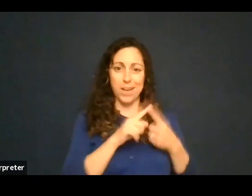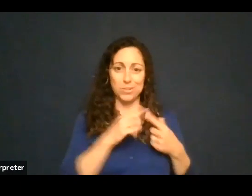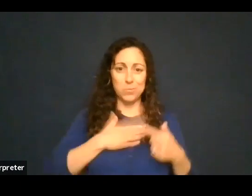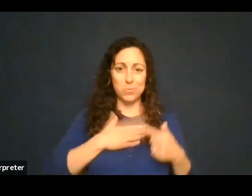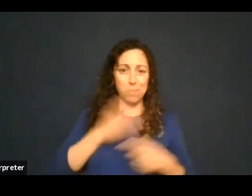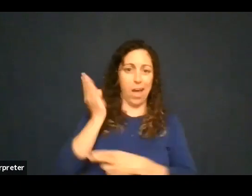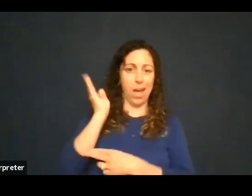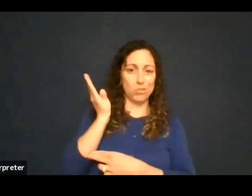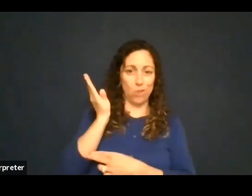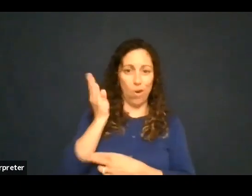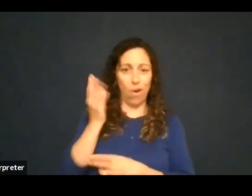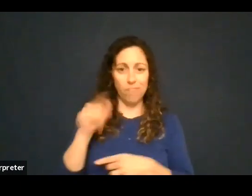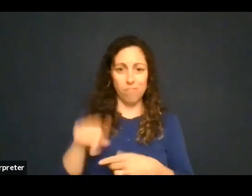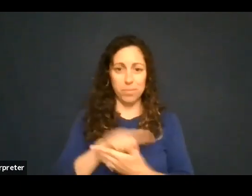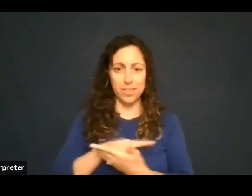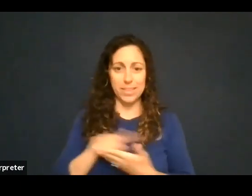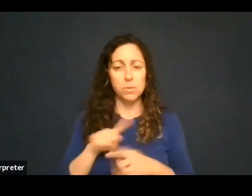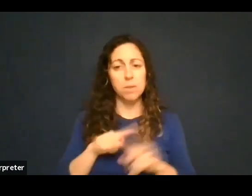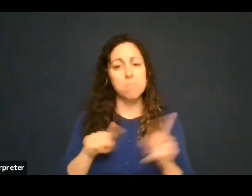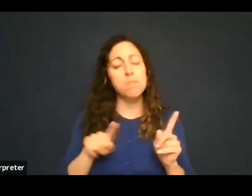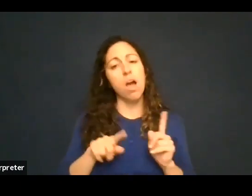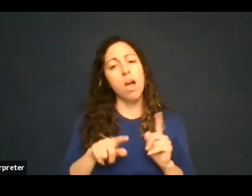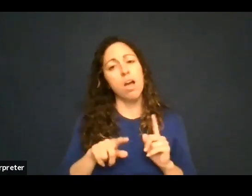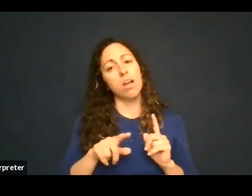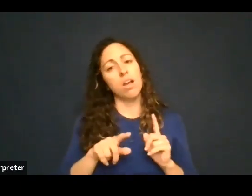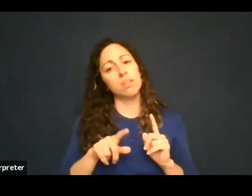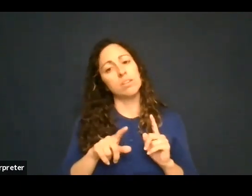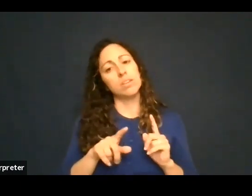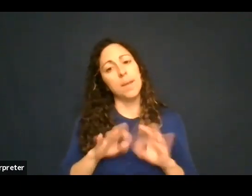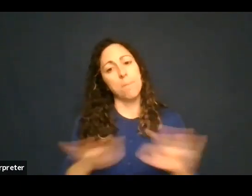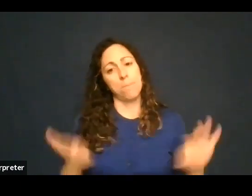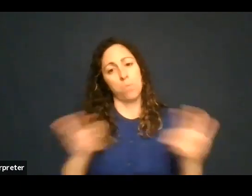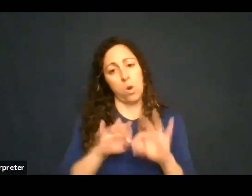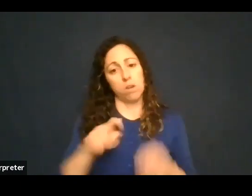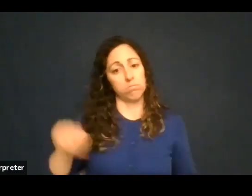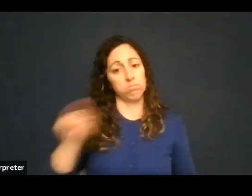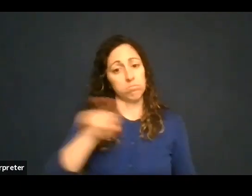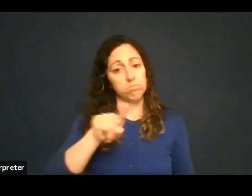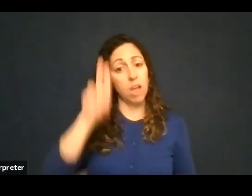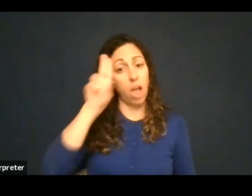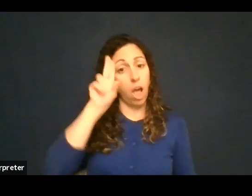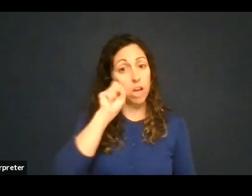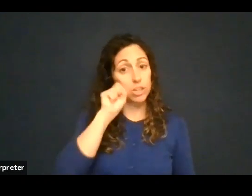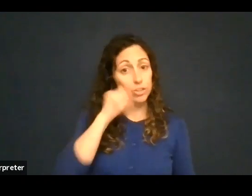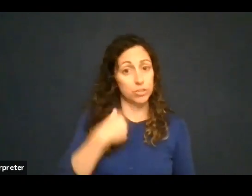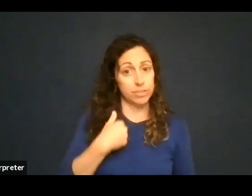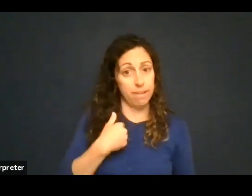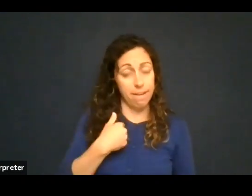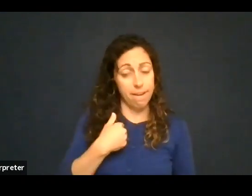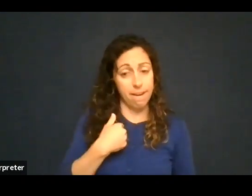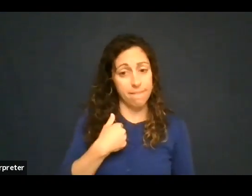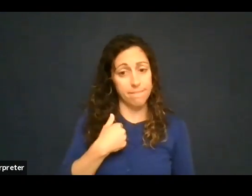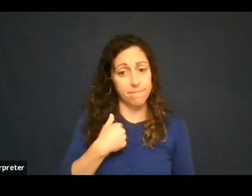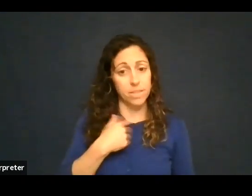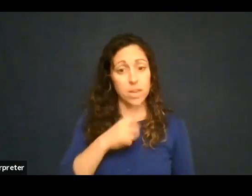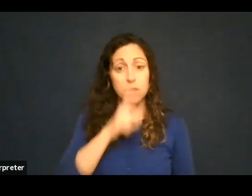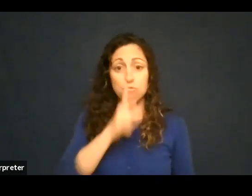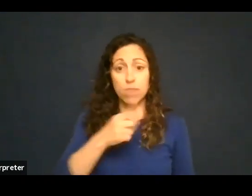to keep in mind is that if you have Usher syndrome, you really have RP, which is causing the vision